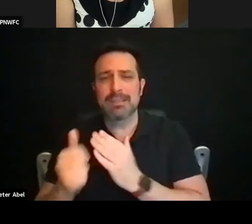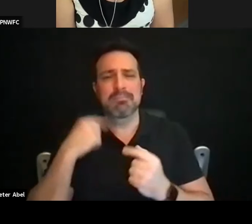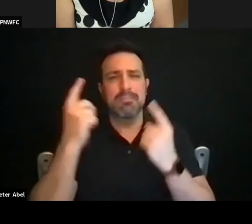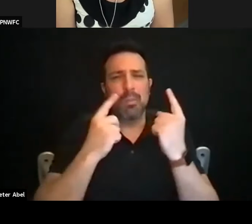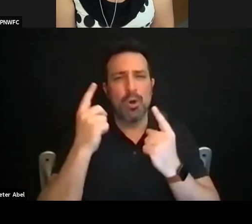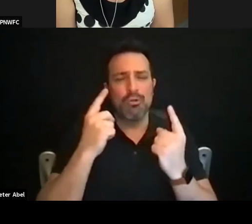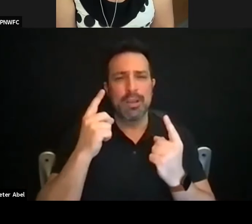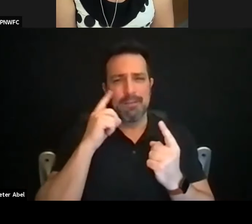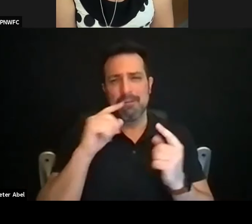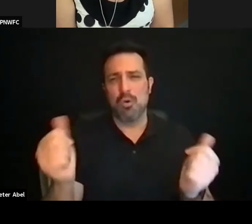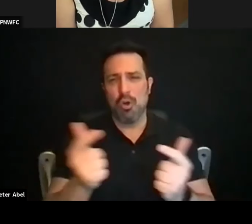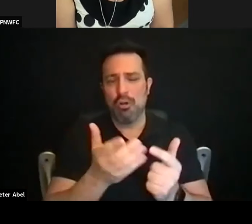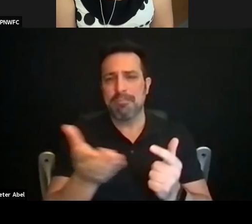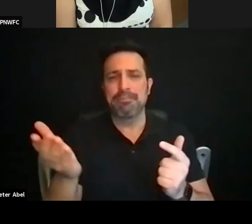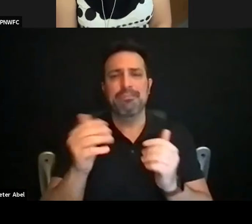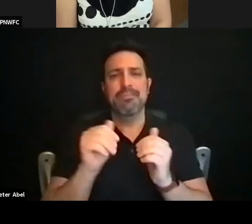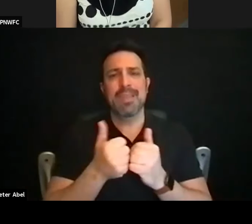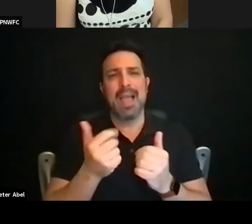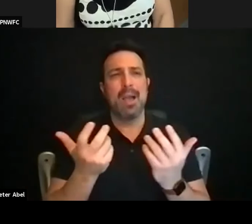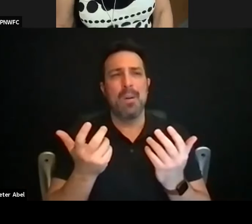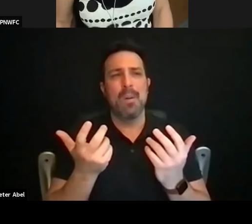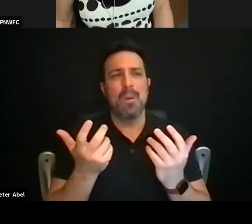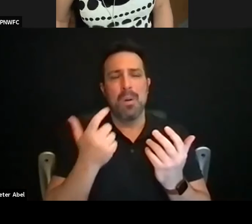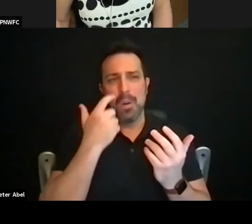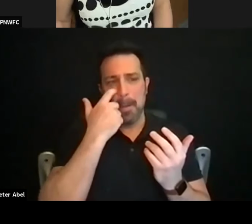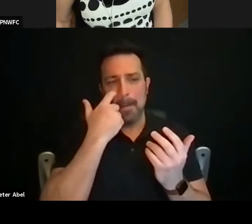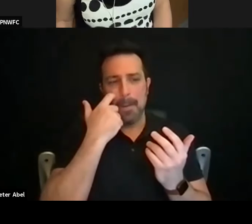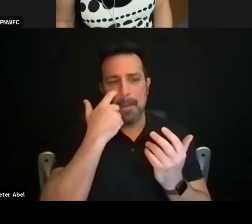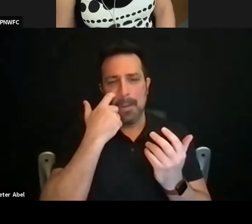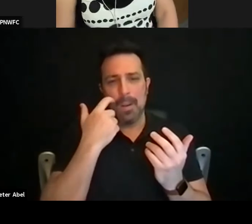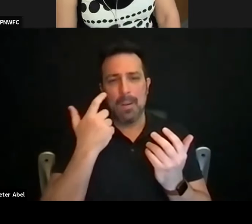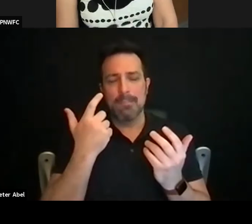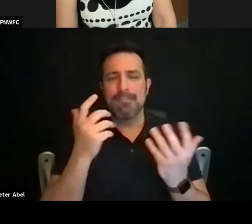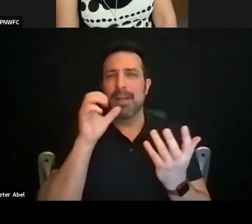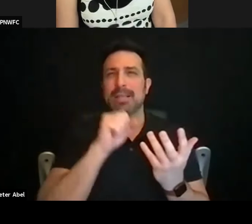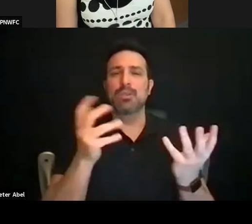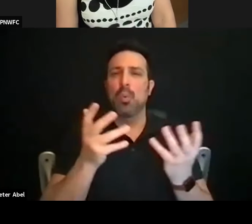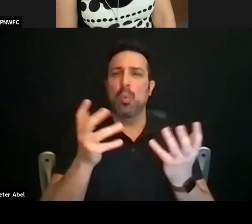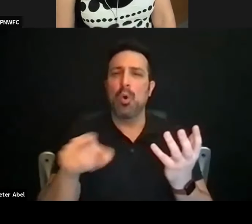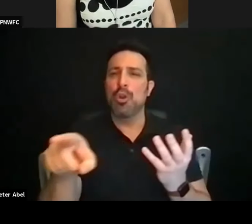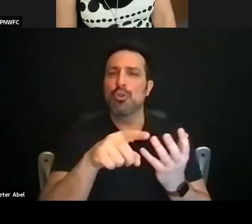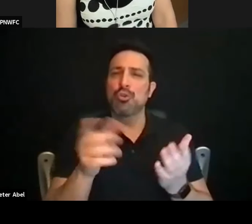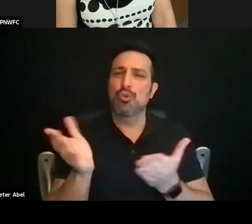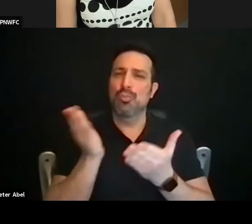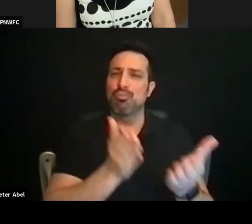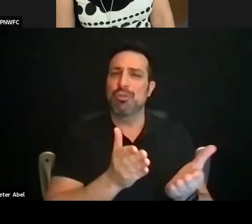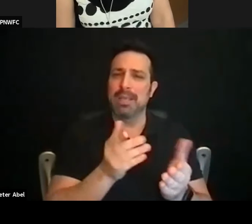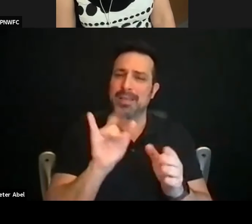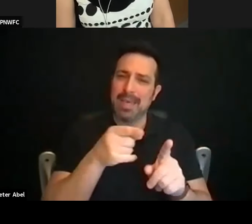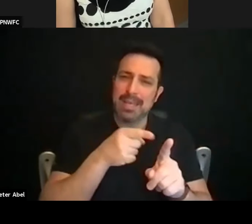I'll bring my photography skills and design skills and writing skills to it. This